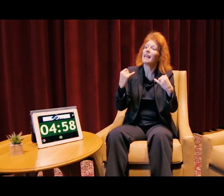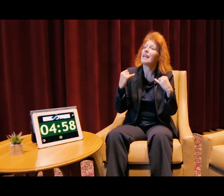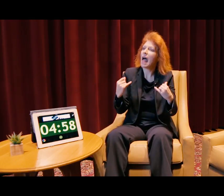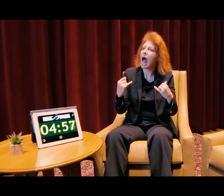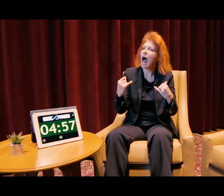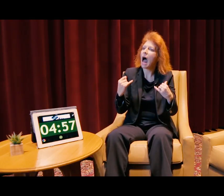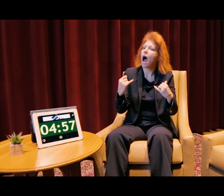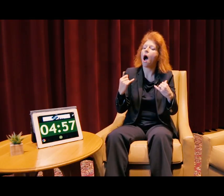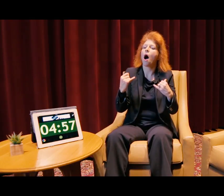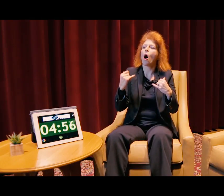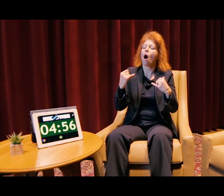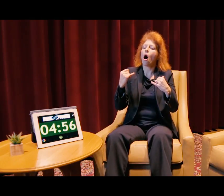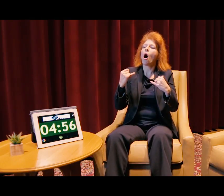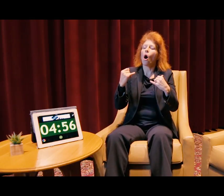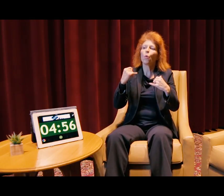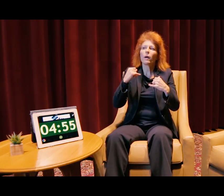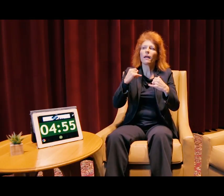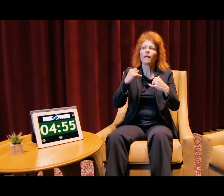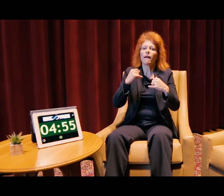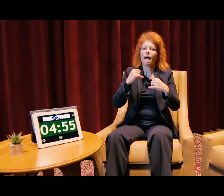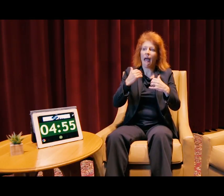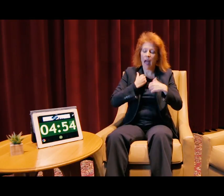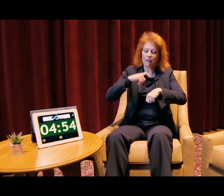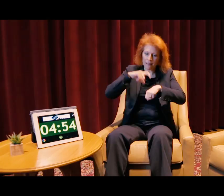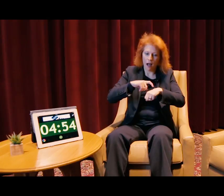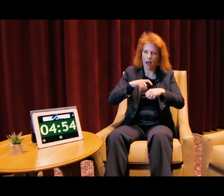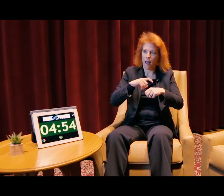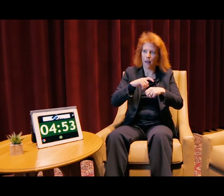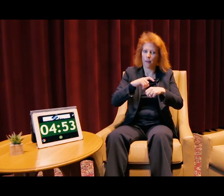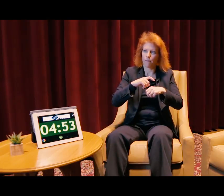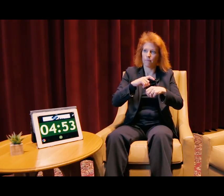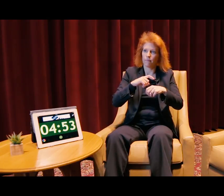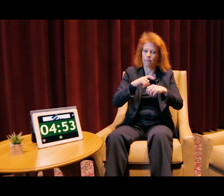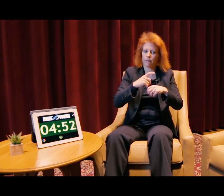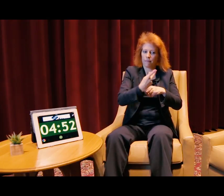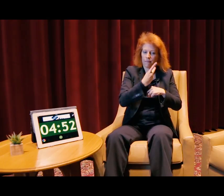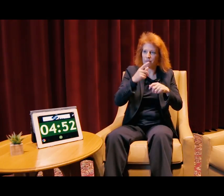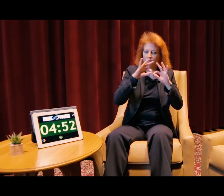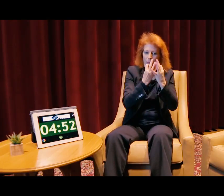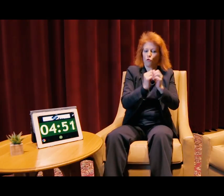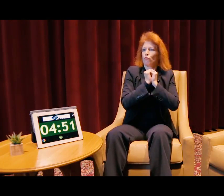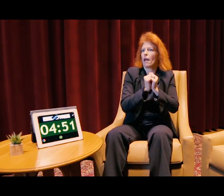cut out time in our life to have shared experiences. We create our own family vision and mission